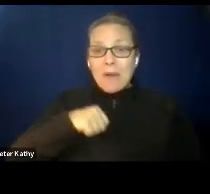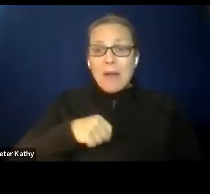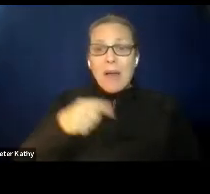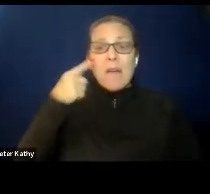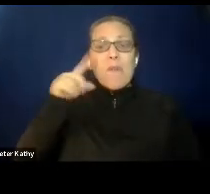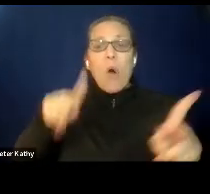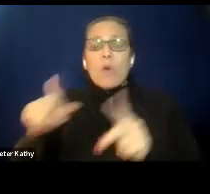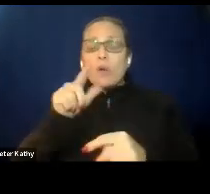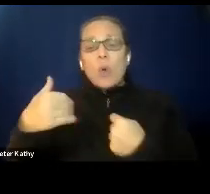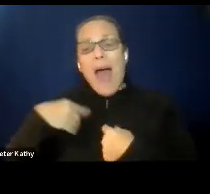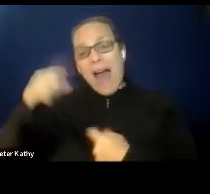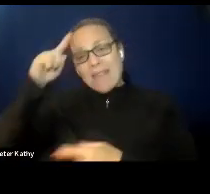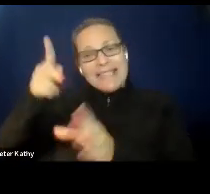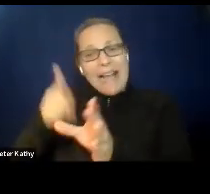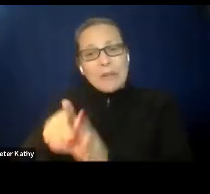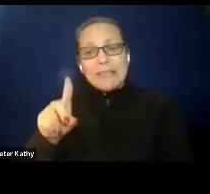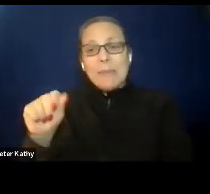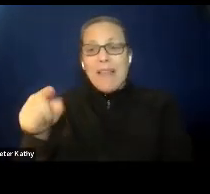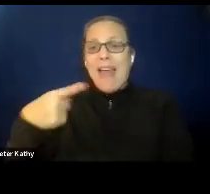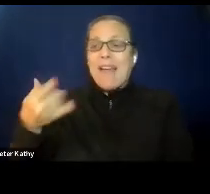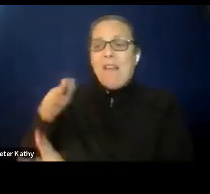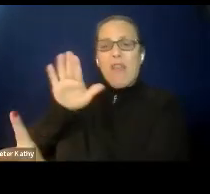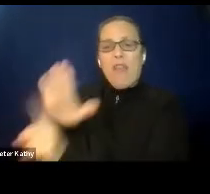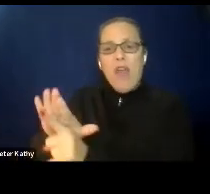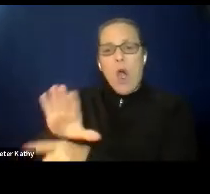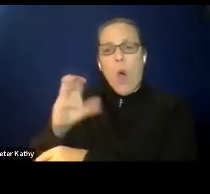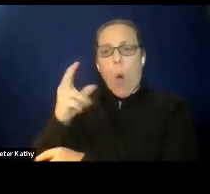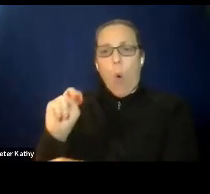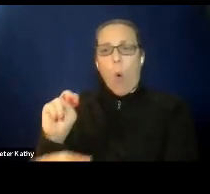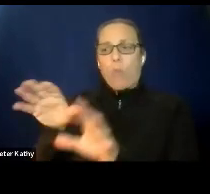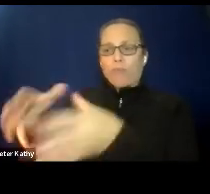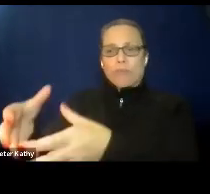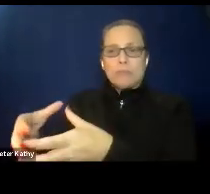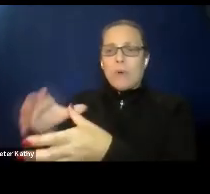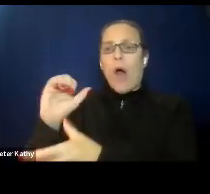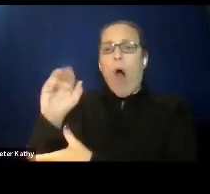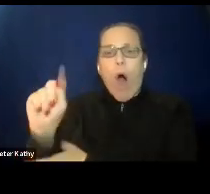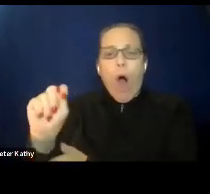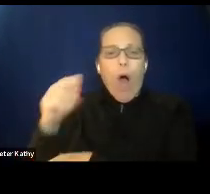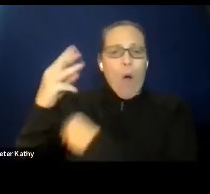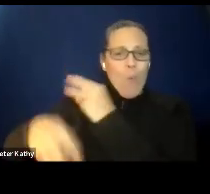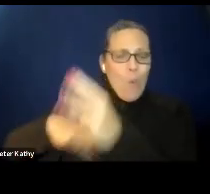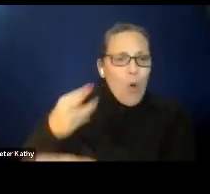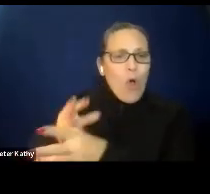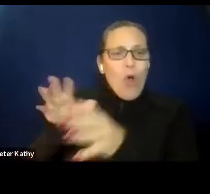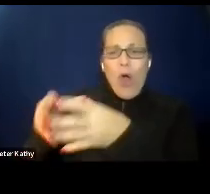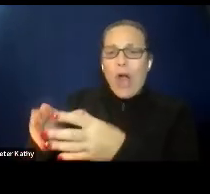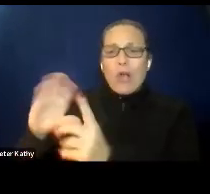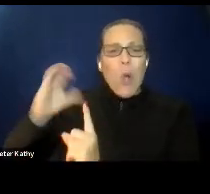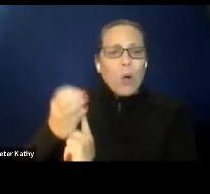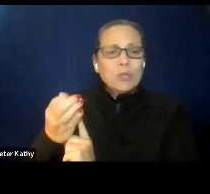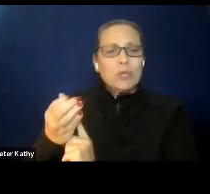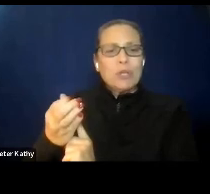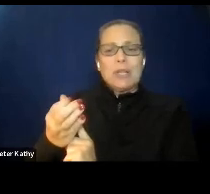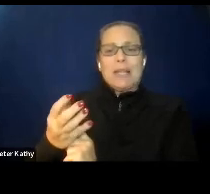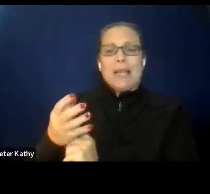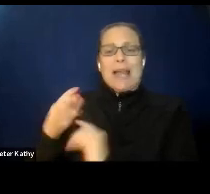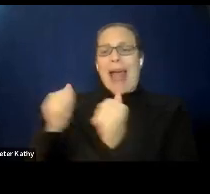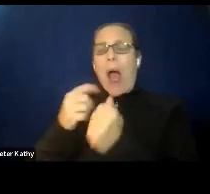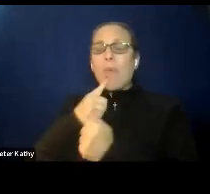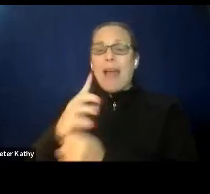within disability, there's Mad Culture or Mad Pride for folks with psychiatric disabilities. They have their own, you